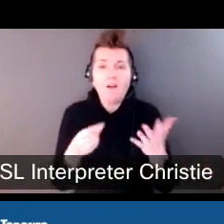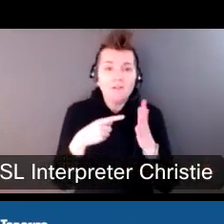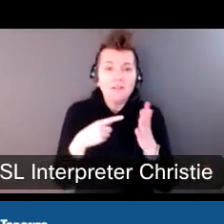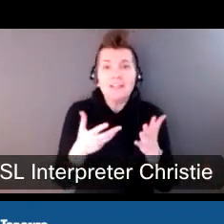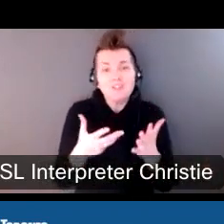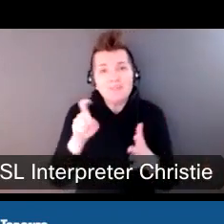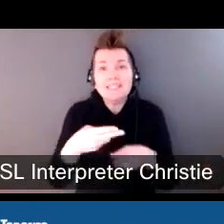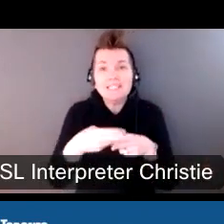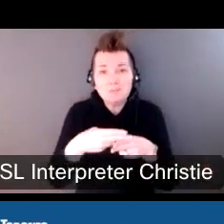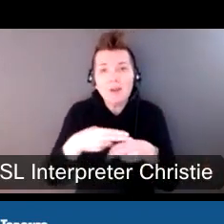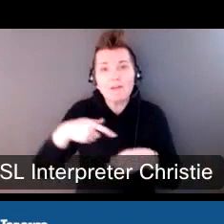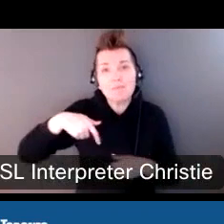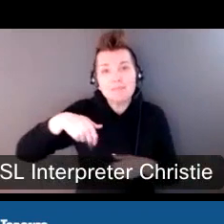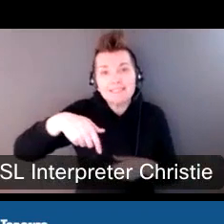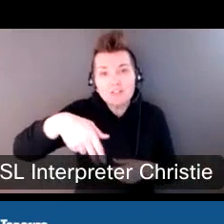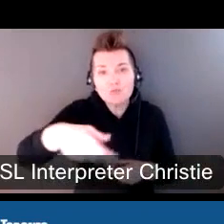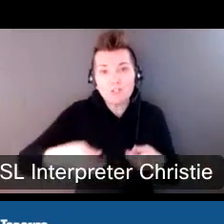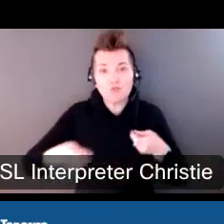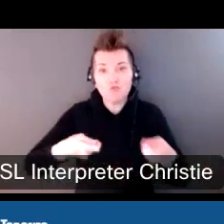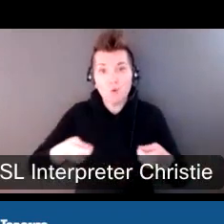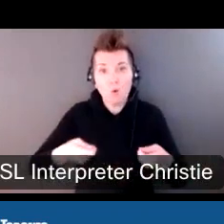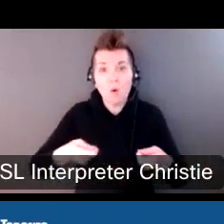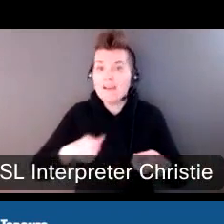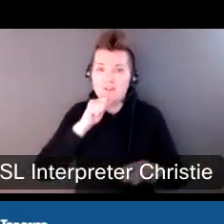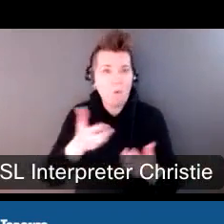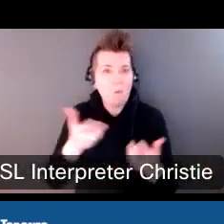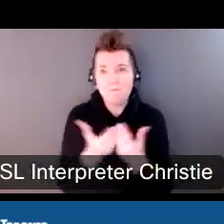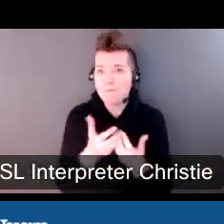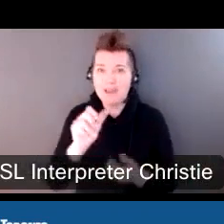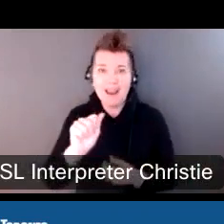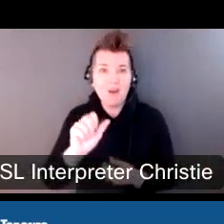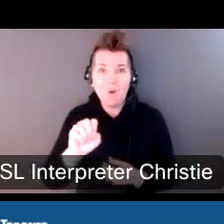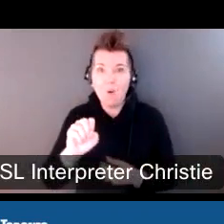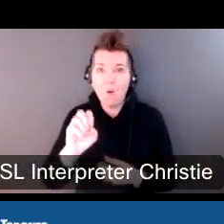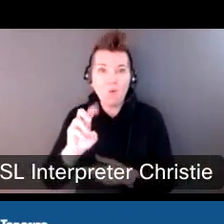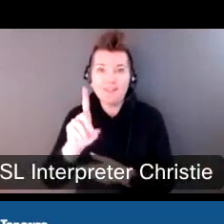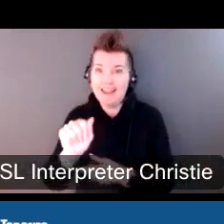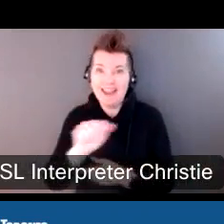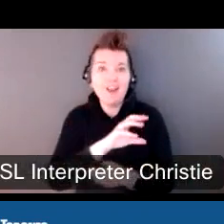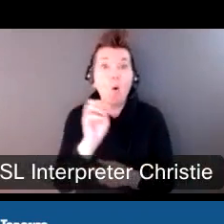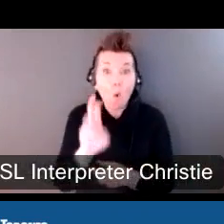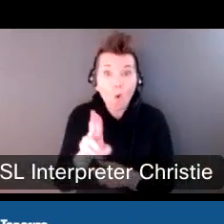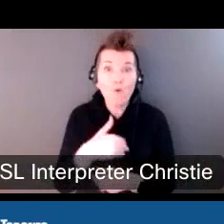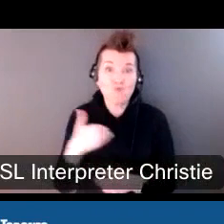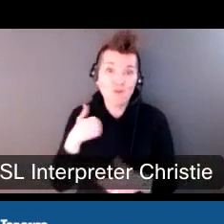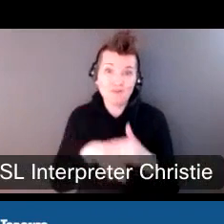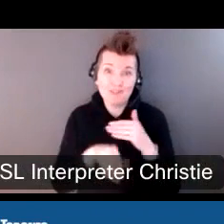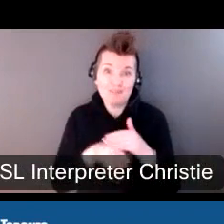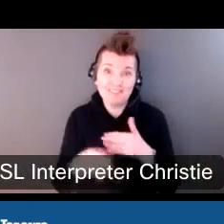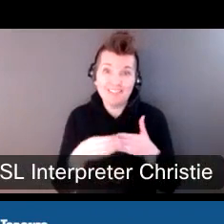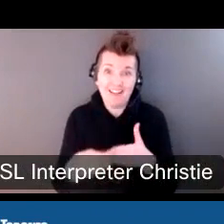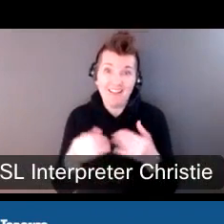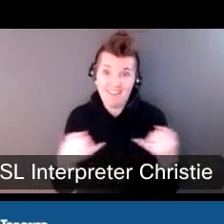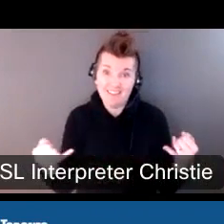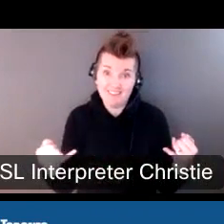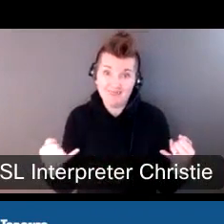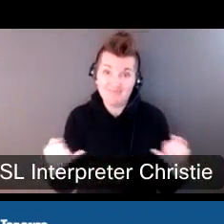often do not meet AODA and the Toronto accessibility design guidelines.